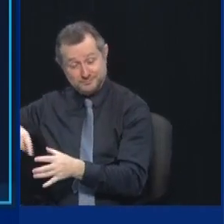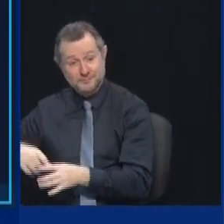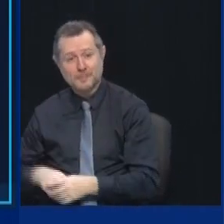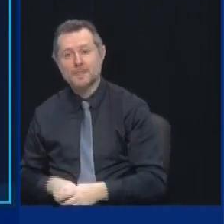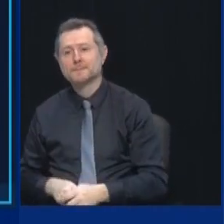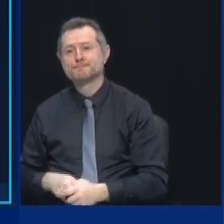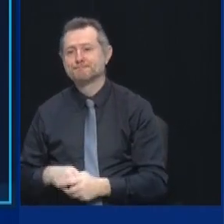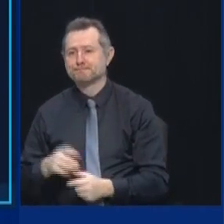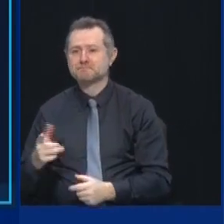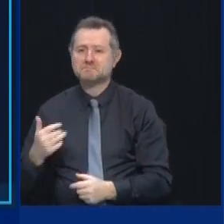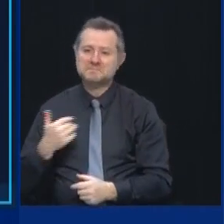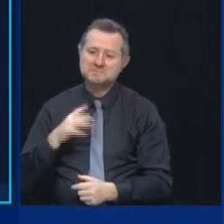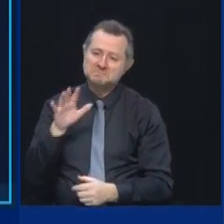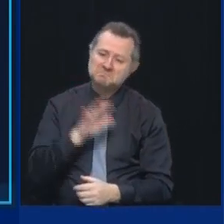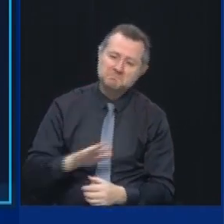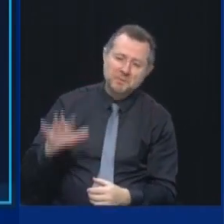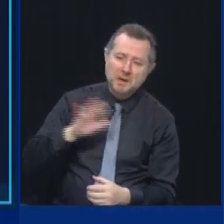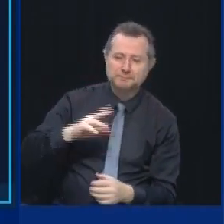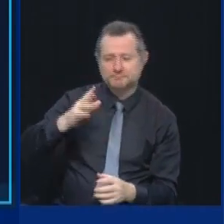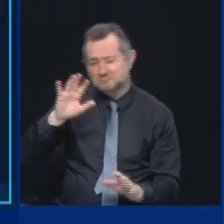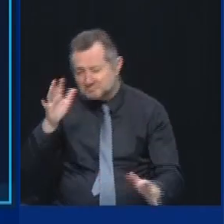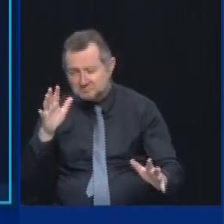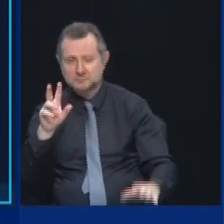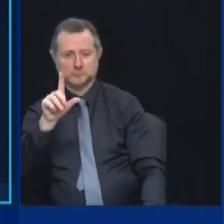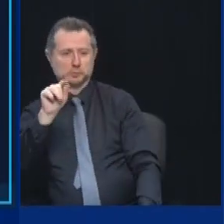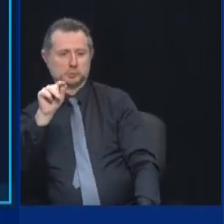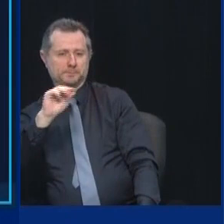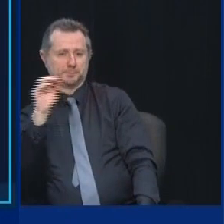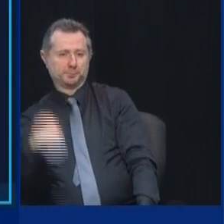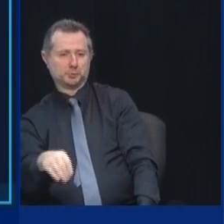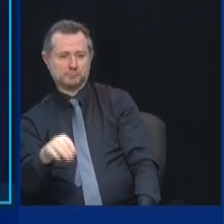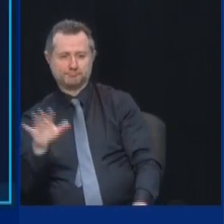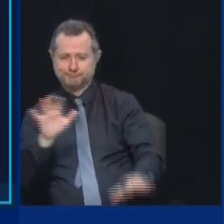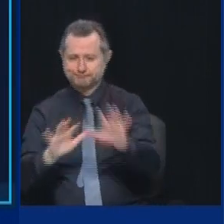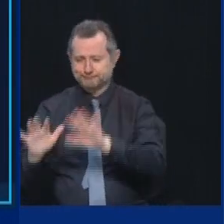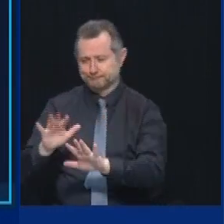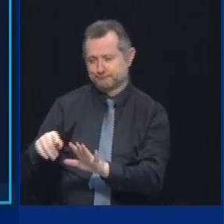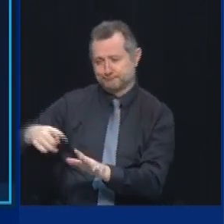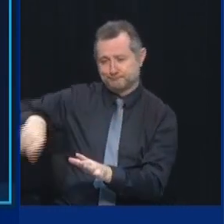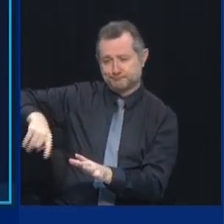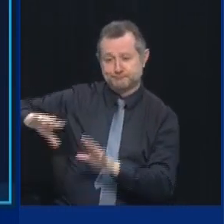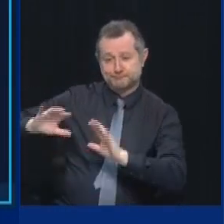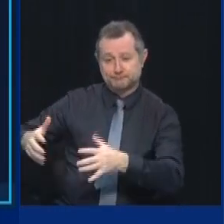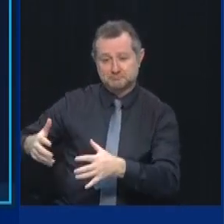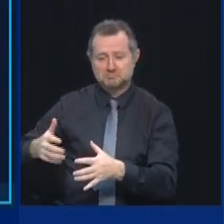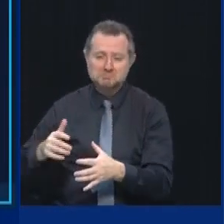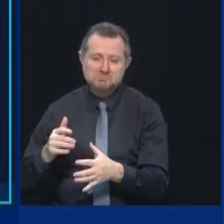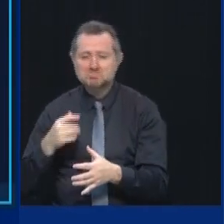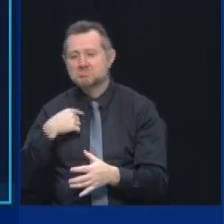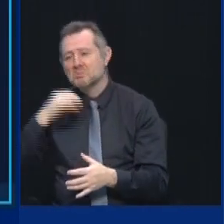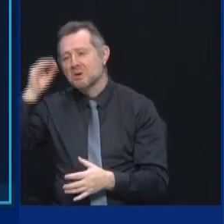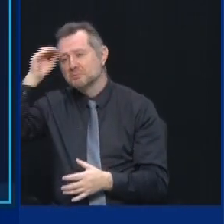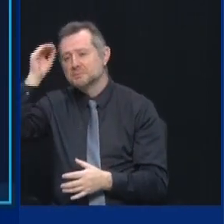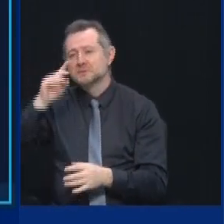WE'RE 24% WITH 16 TO 25. 26 TO 44, WE'RE AT 26%. NUMBERS UP. THE YOUTHFUL AND THE DOUBTFUL, I